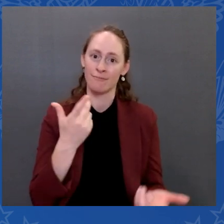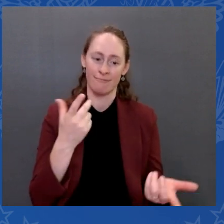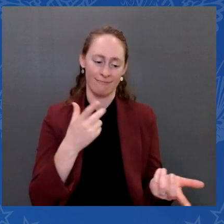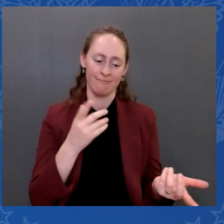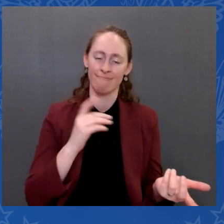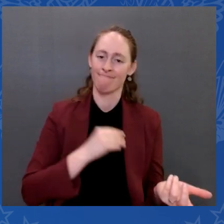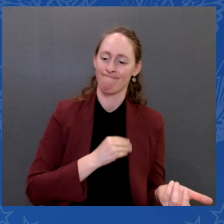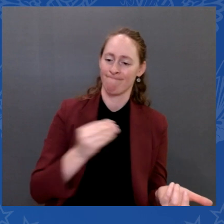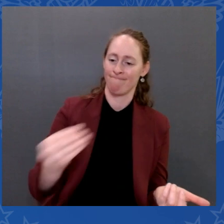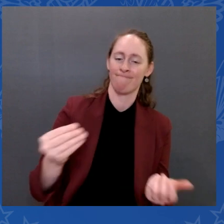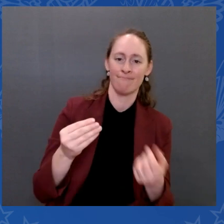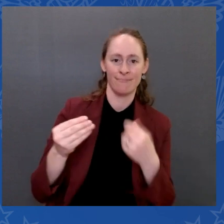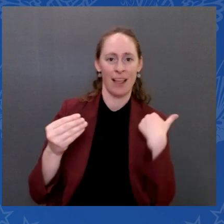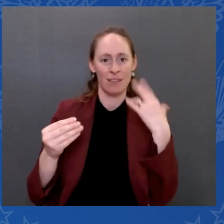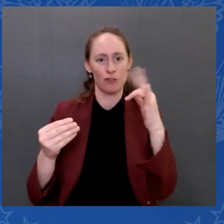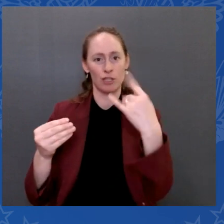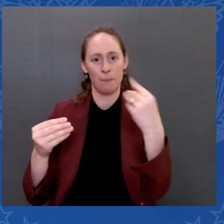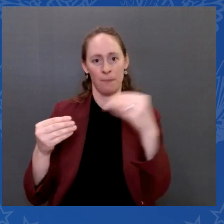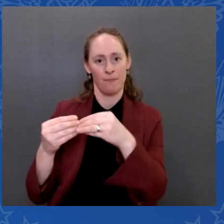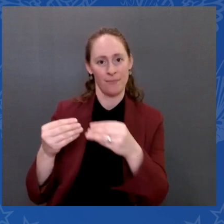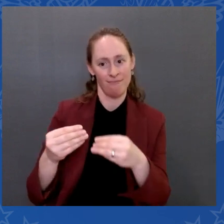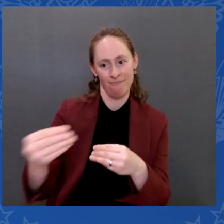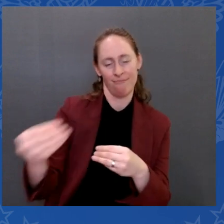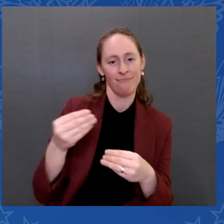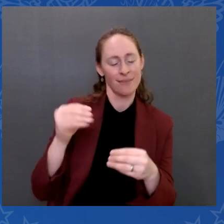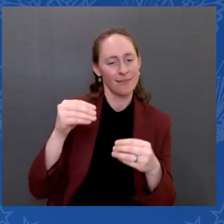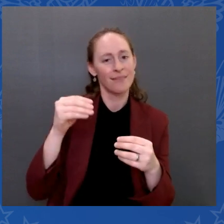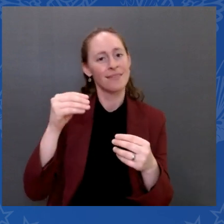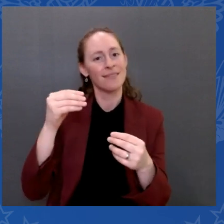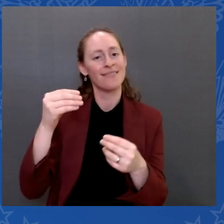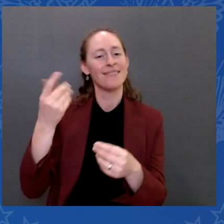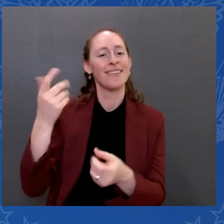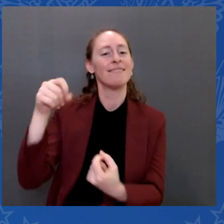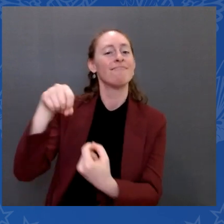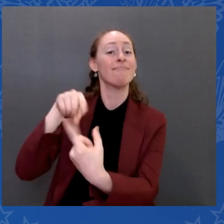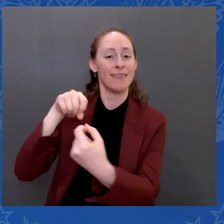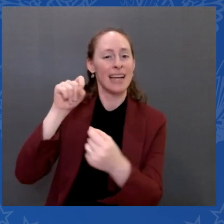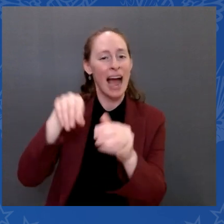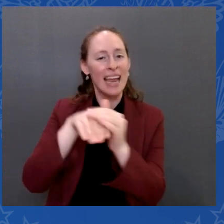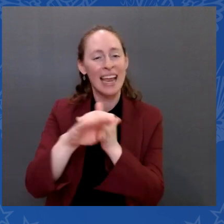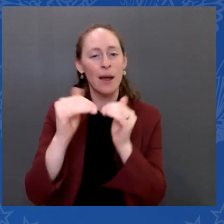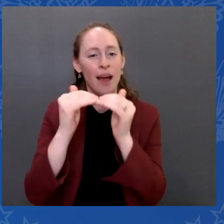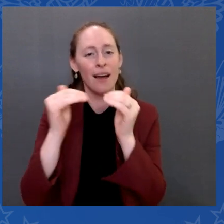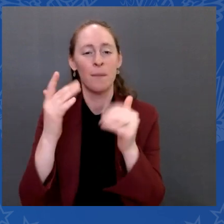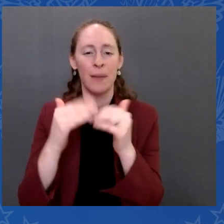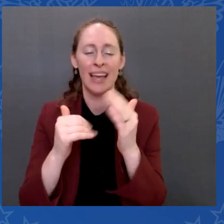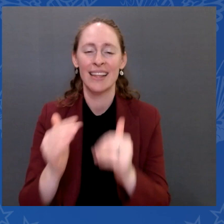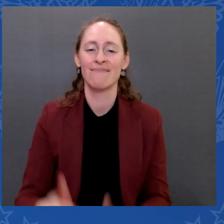Geoff talked about what we often call "legacy chips." These are larger-scale chips. They're more efficient, in his case.